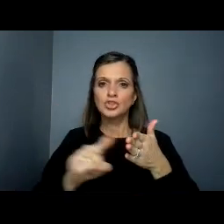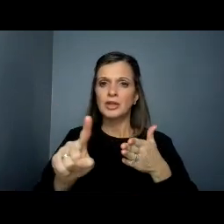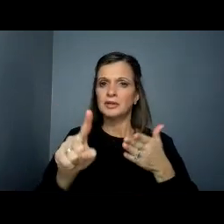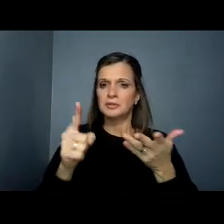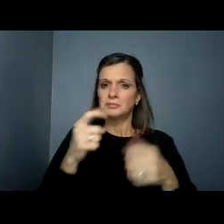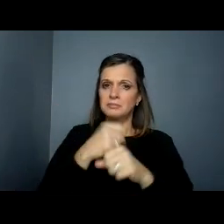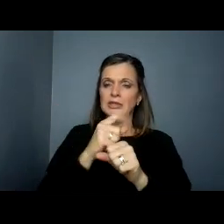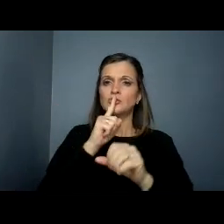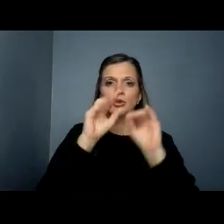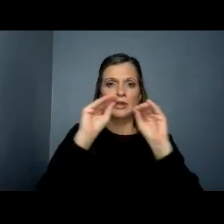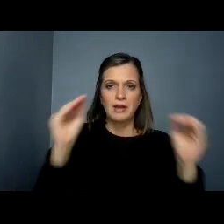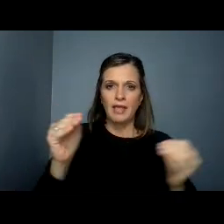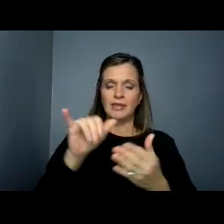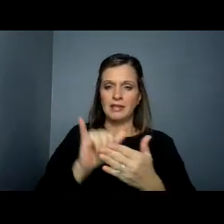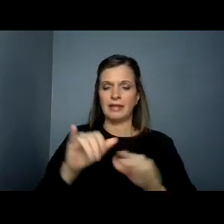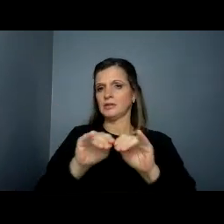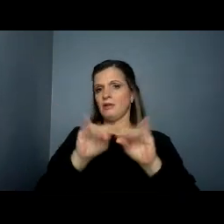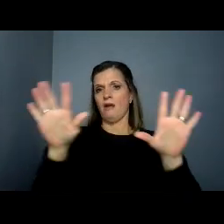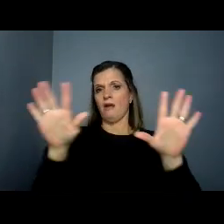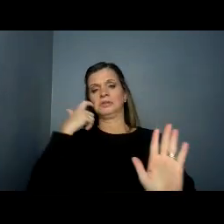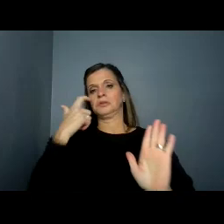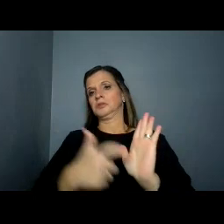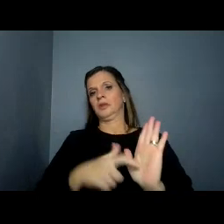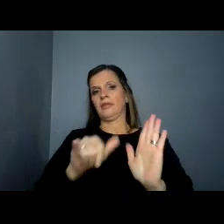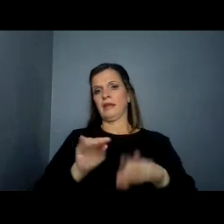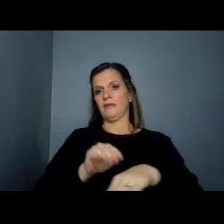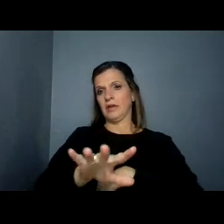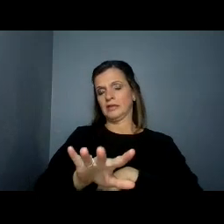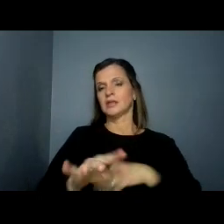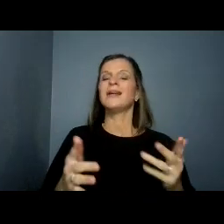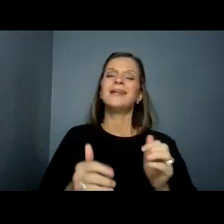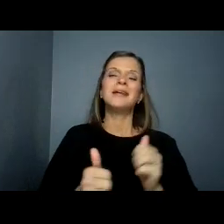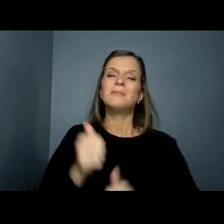And most of the time you don't see that because they know when they, you know, they're not here.